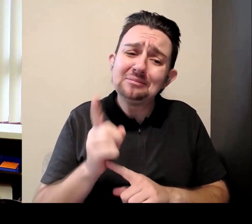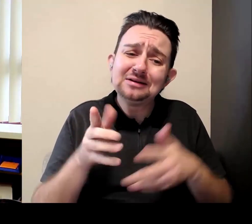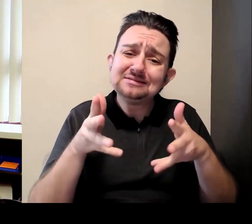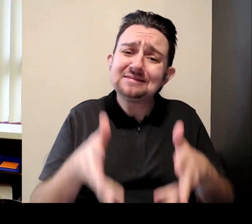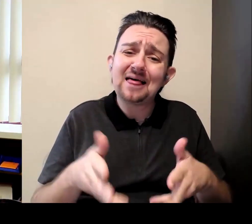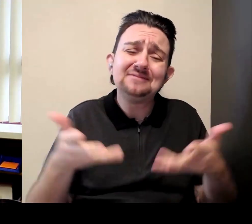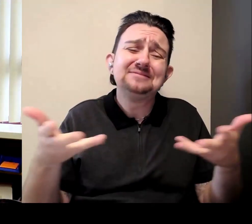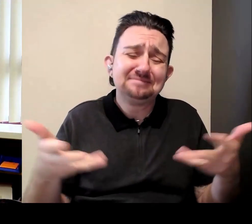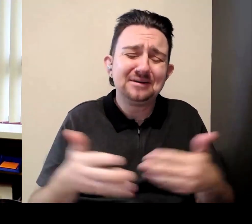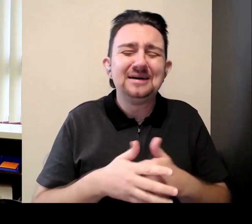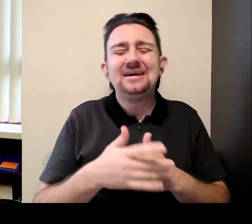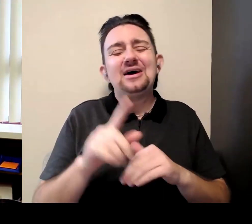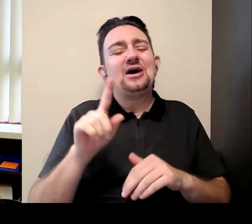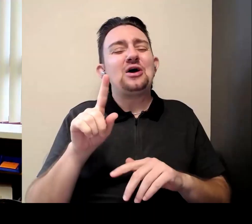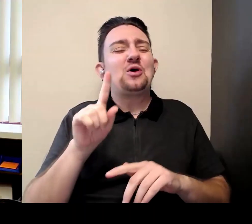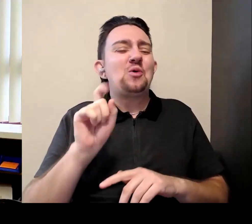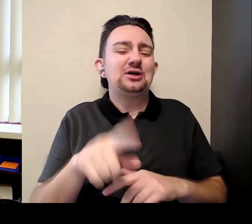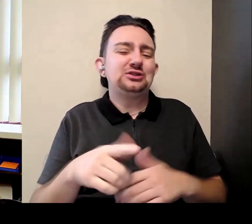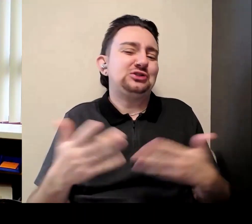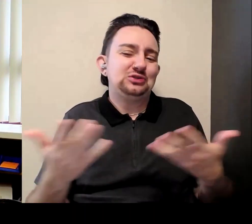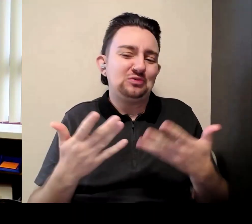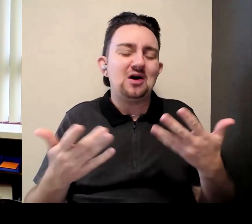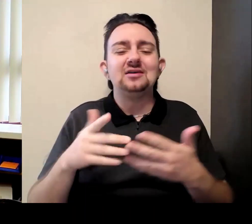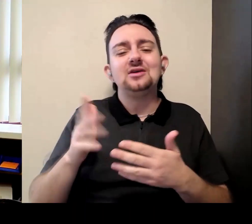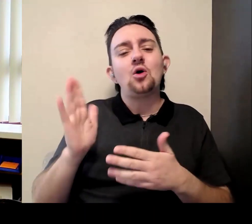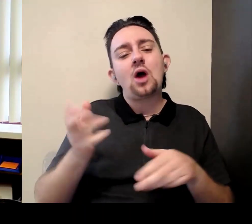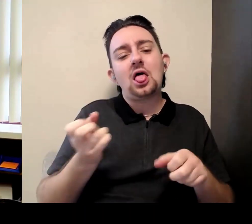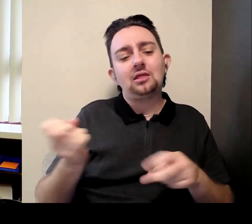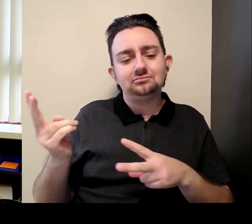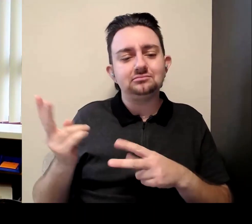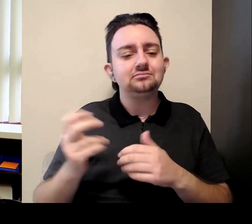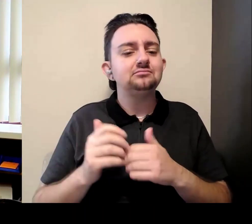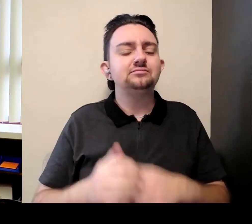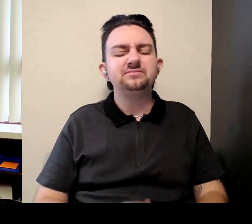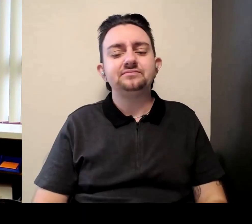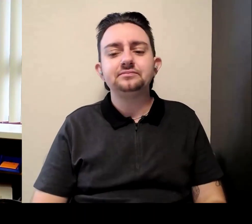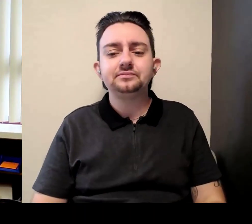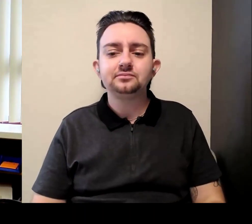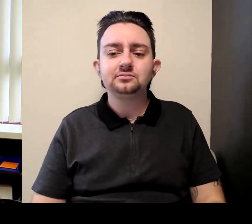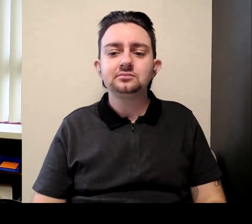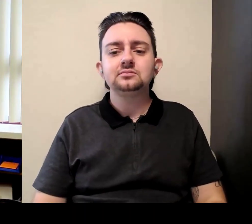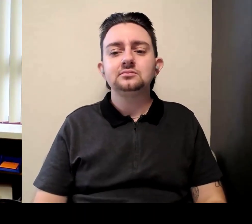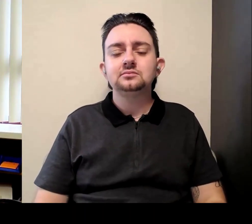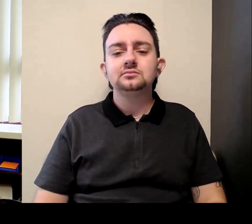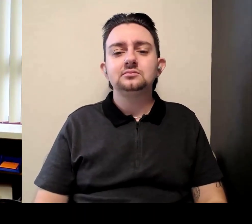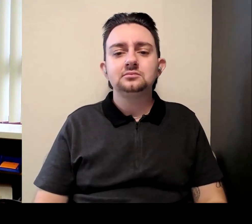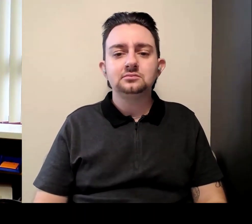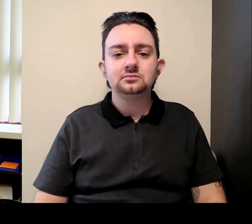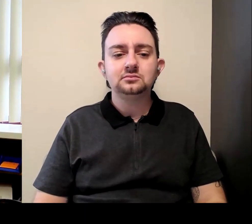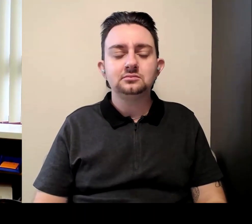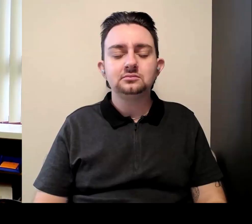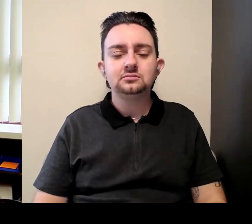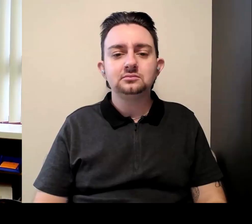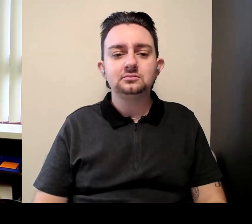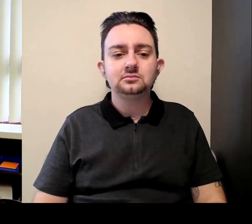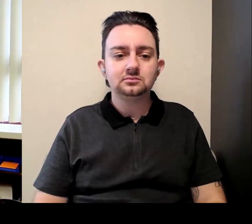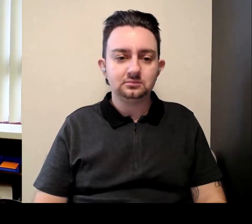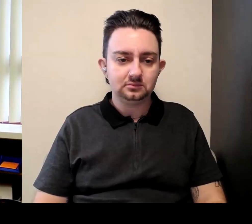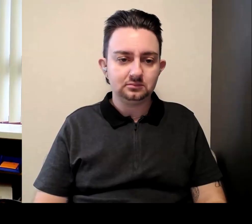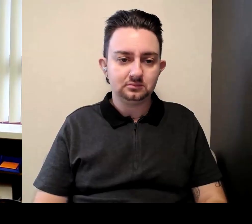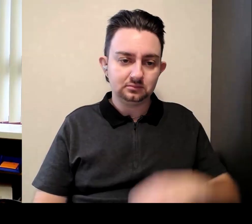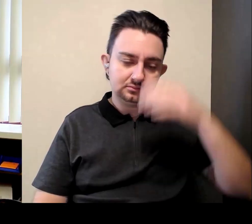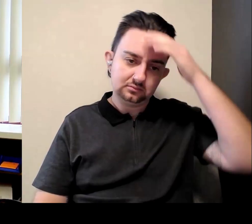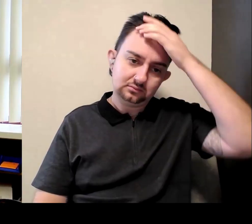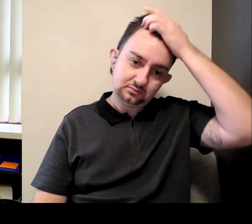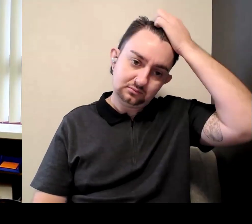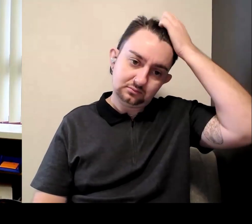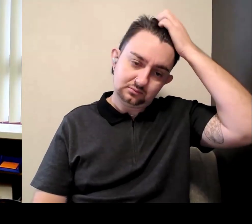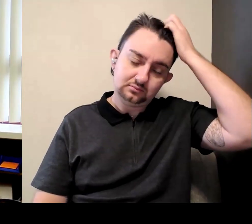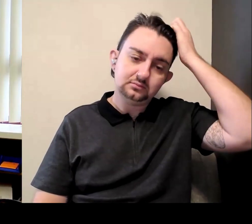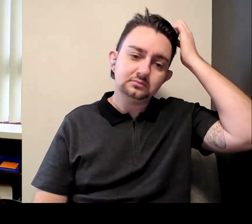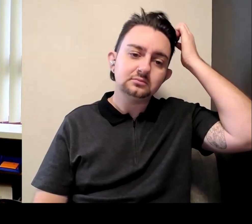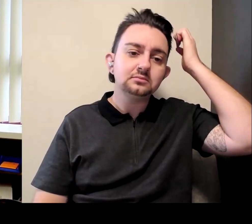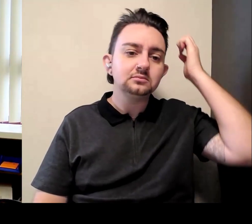And our question is, how can we help educate others on the possibility of comorbidity and be more open to exploring other avenues that may be contributing to the student's challenges?